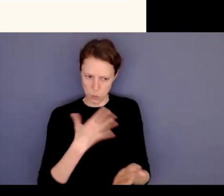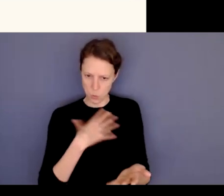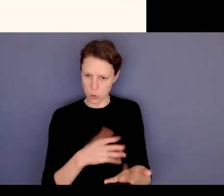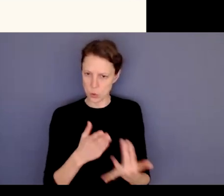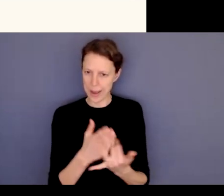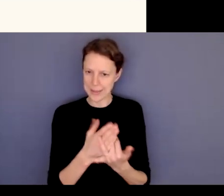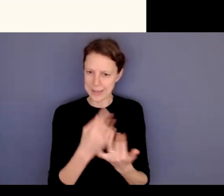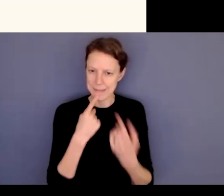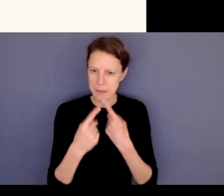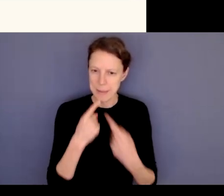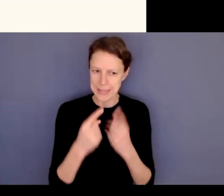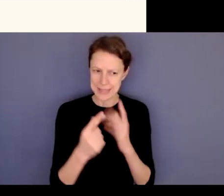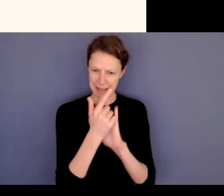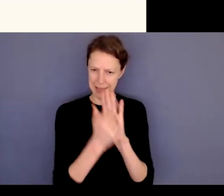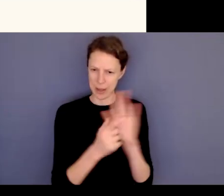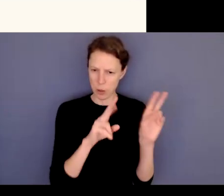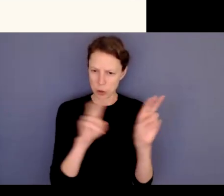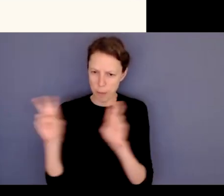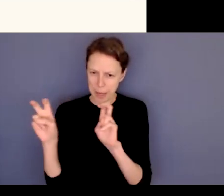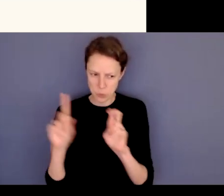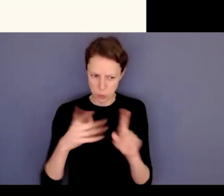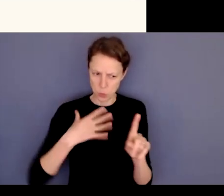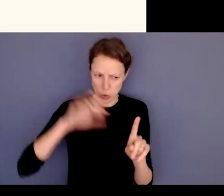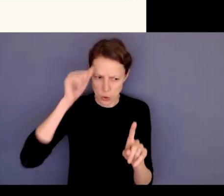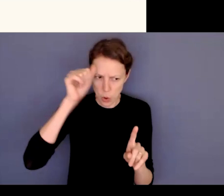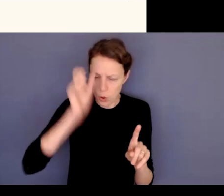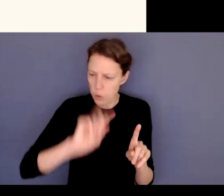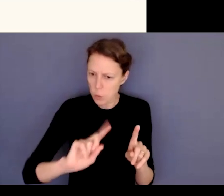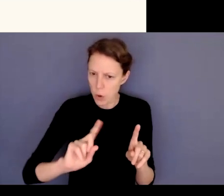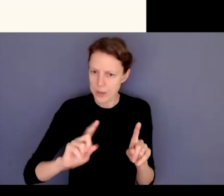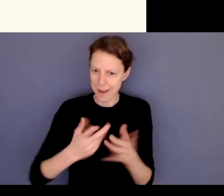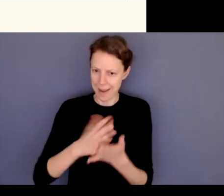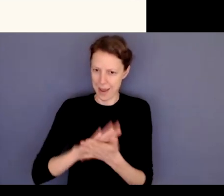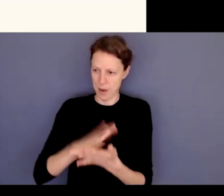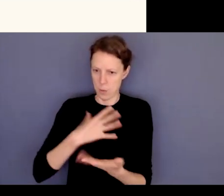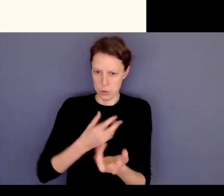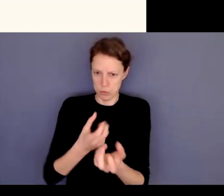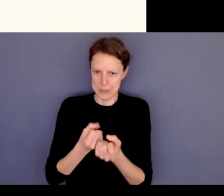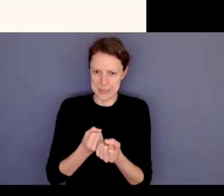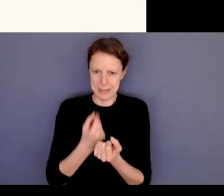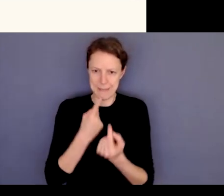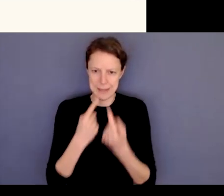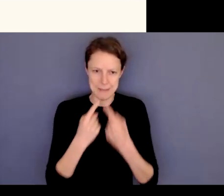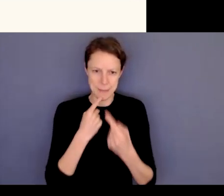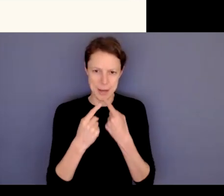interested in hearing about, and how they want that information presented to them. These were pretty intense workshops. The